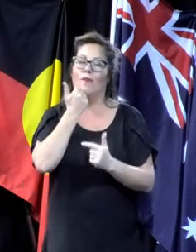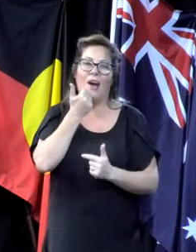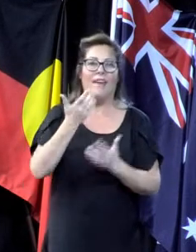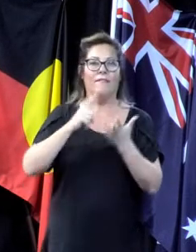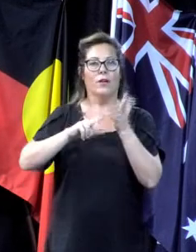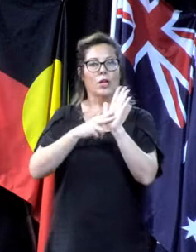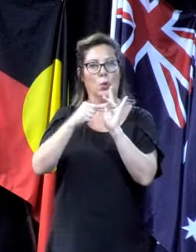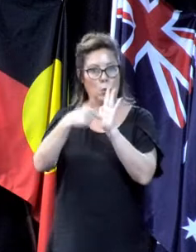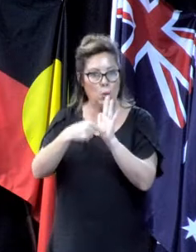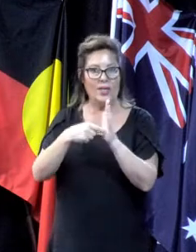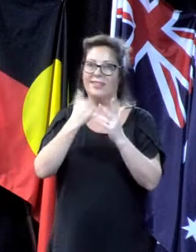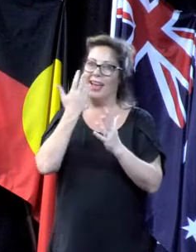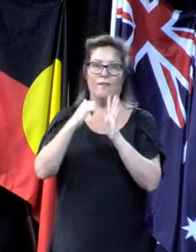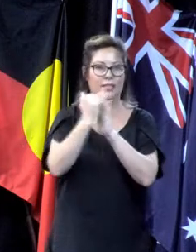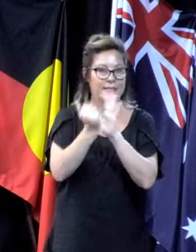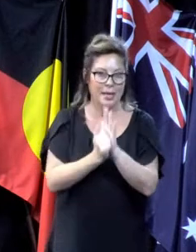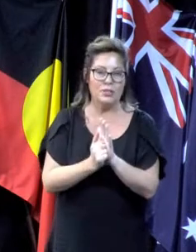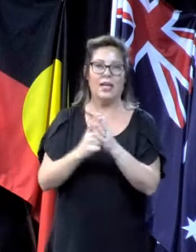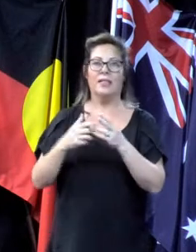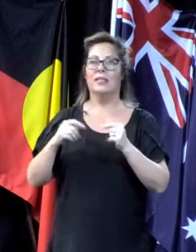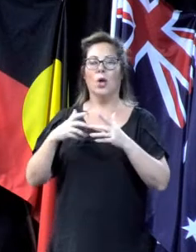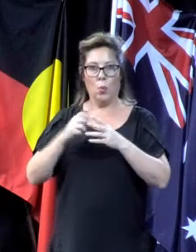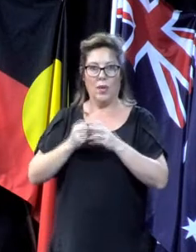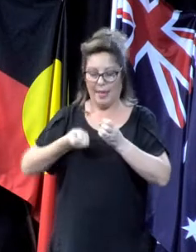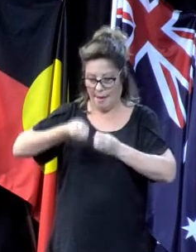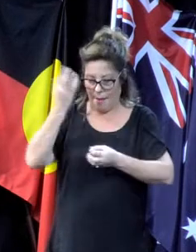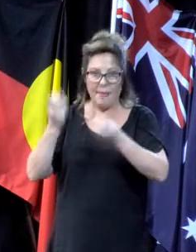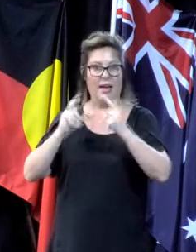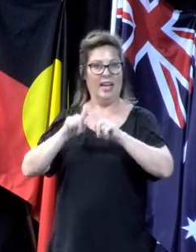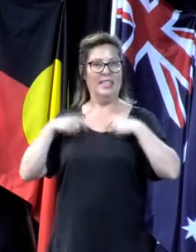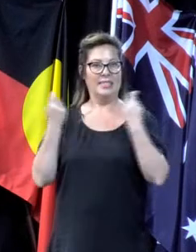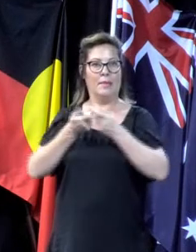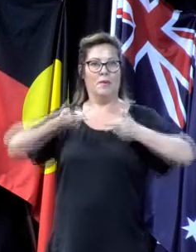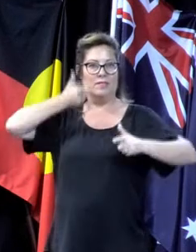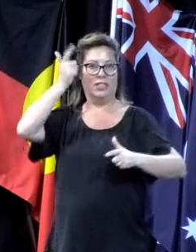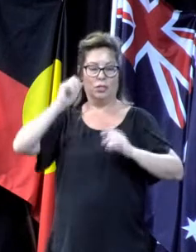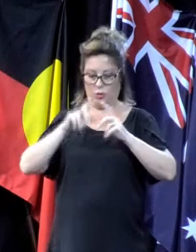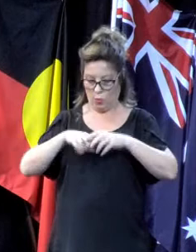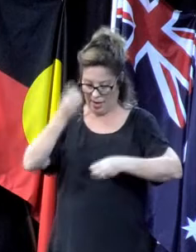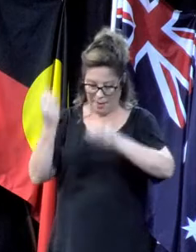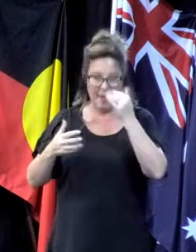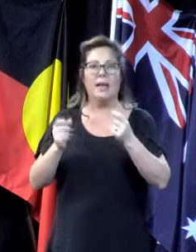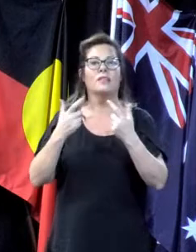for every year level is collaboratively unpacked as a team. So, all of those year ten science teachers, for example,